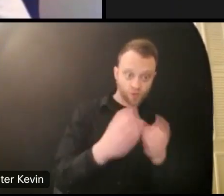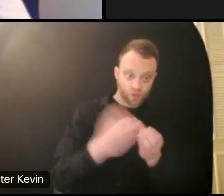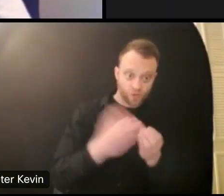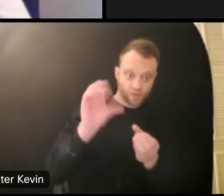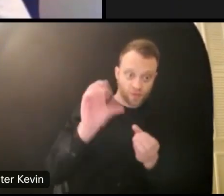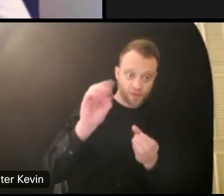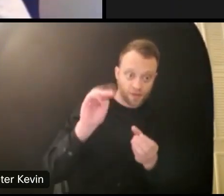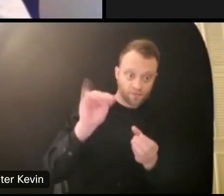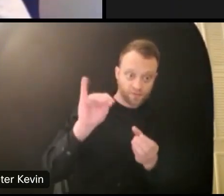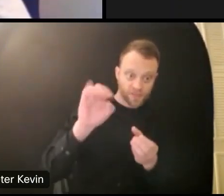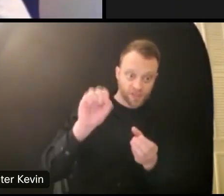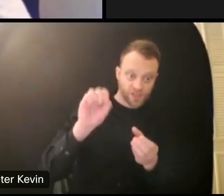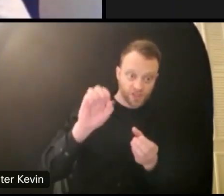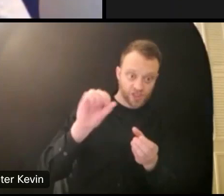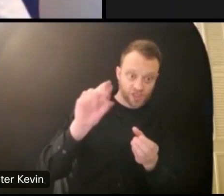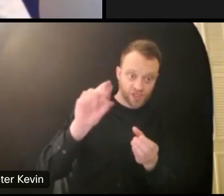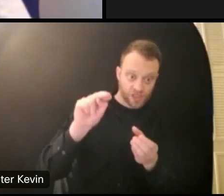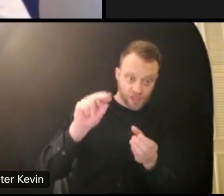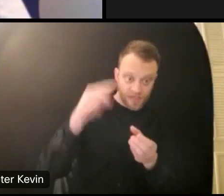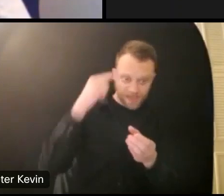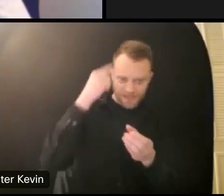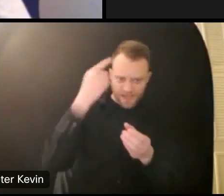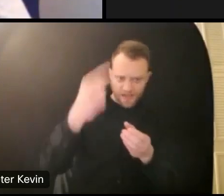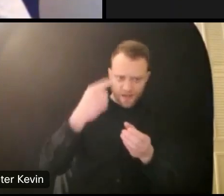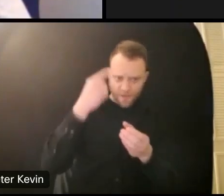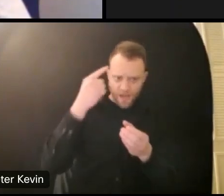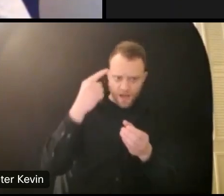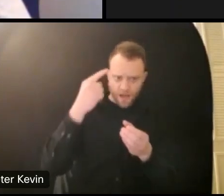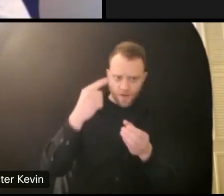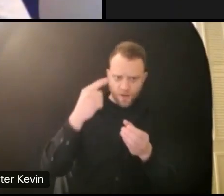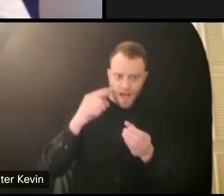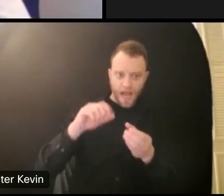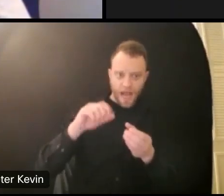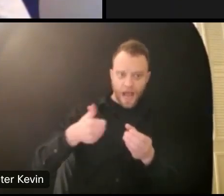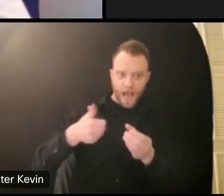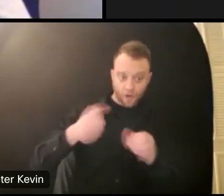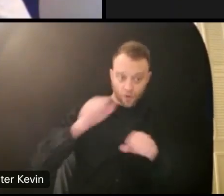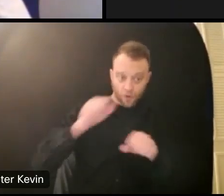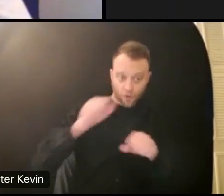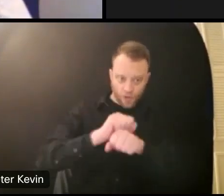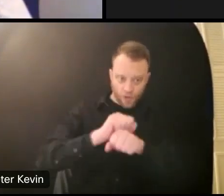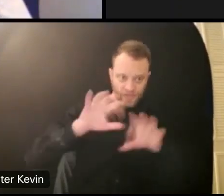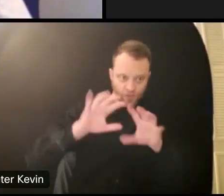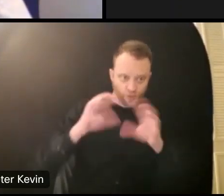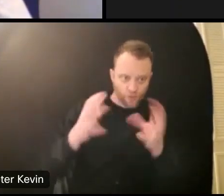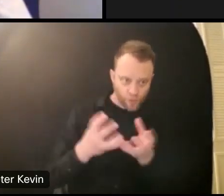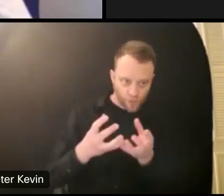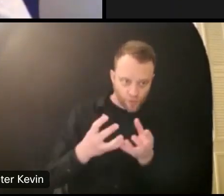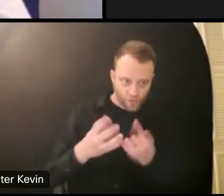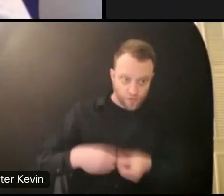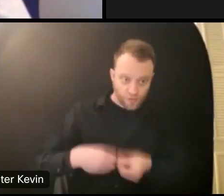what you can do as a Commission in its entirety to provide the opportunities for people to engage